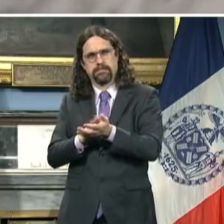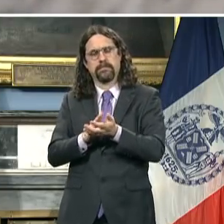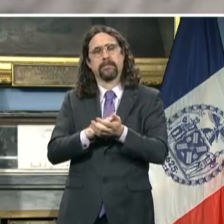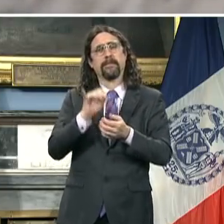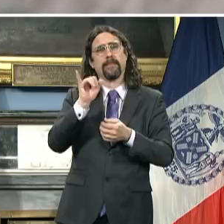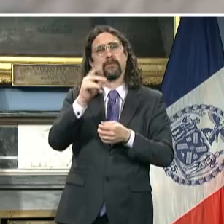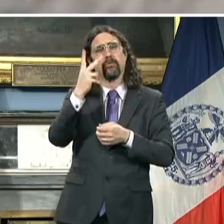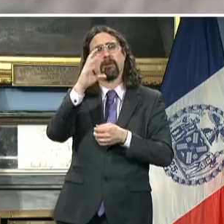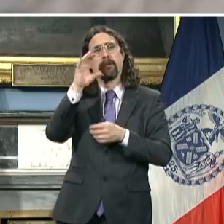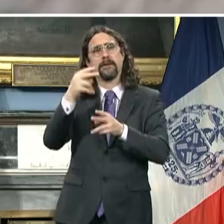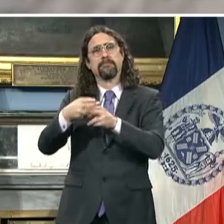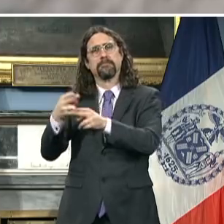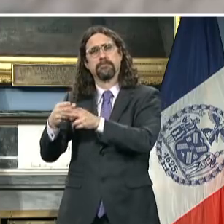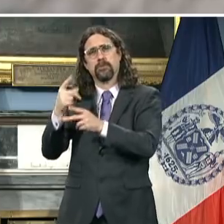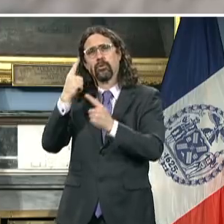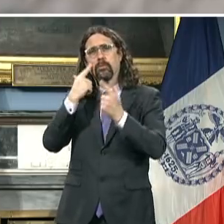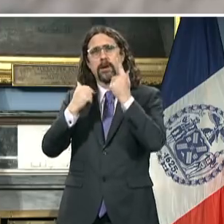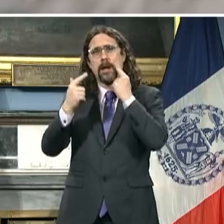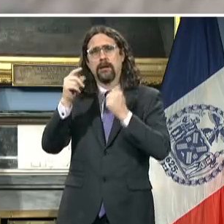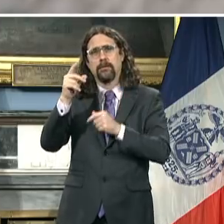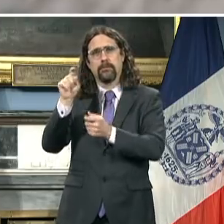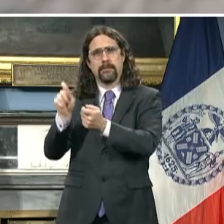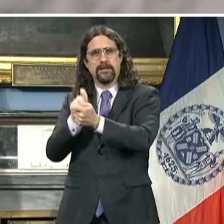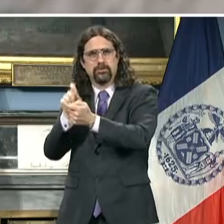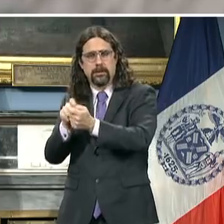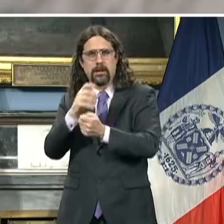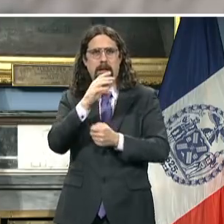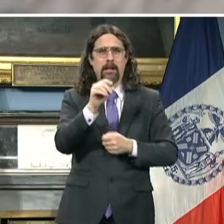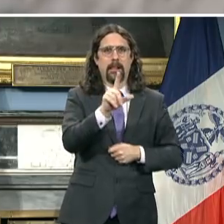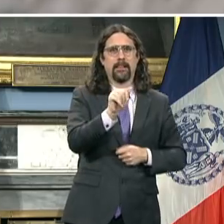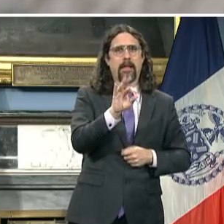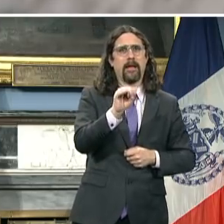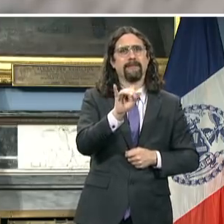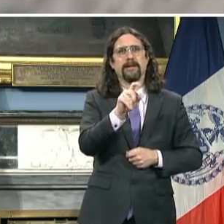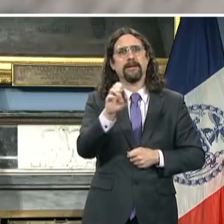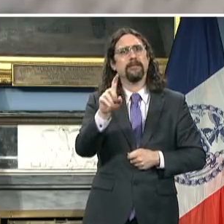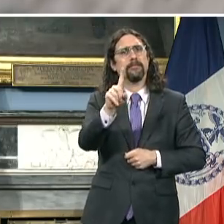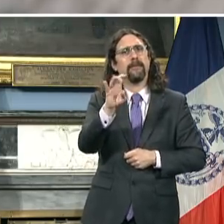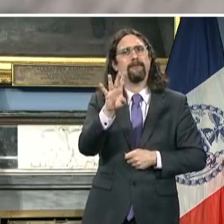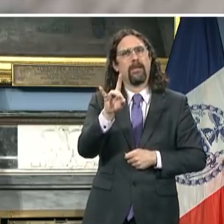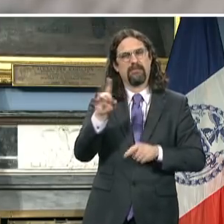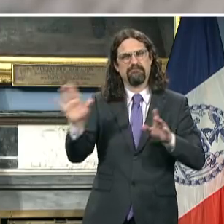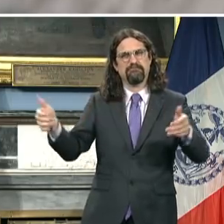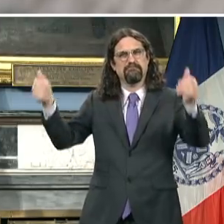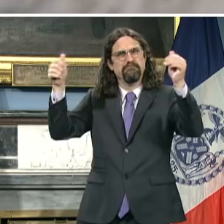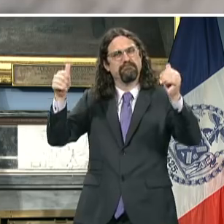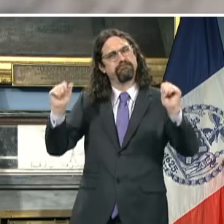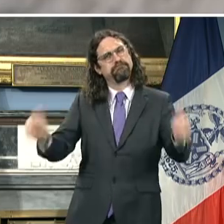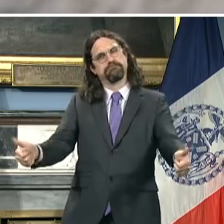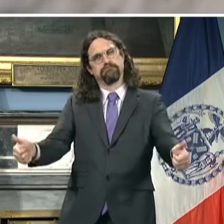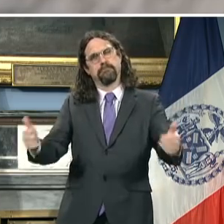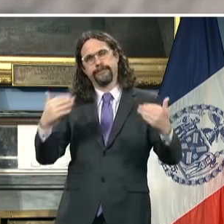EXECUTIVE DIRECTOR AND DEBORAH QUINN, THE CEO AT